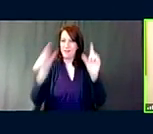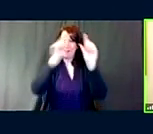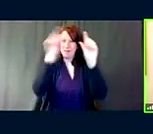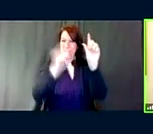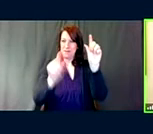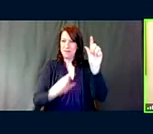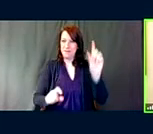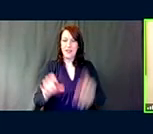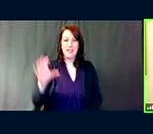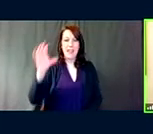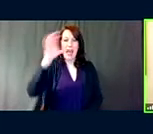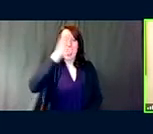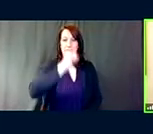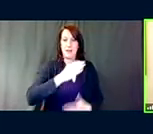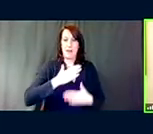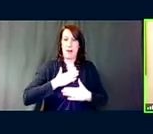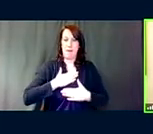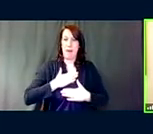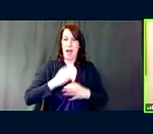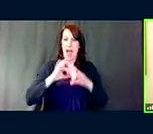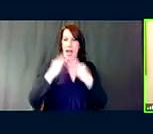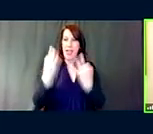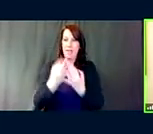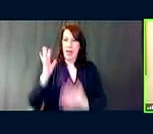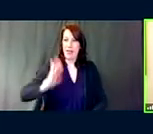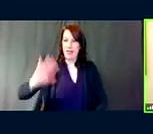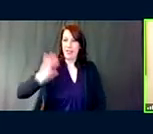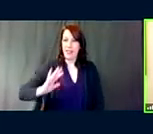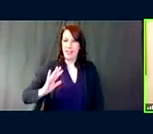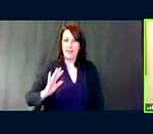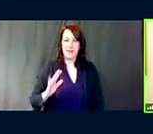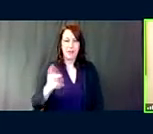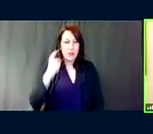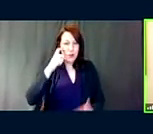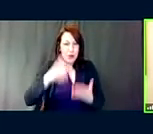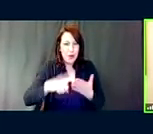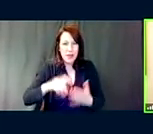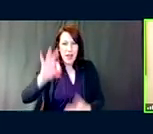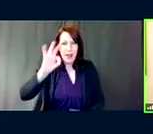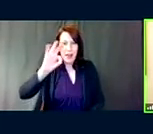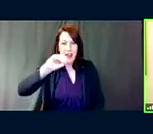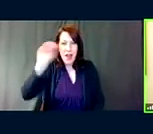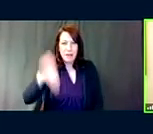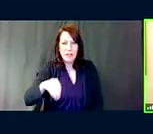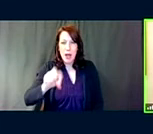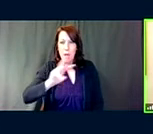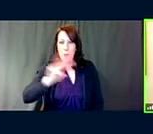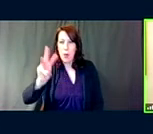THIS IS AN ESTIMATE OF ANCESTRY ALONG MY CHROMOSOMES. YOU'LL NOTICE THAT IN FACT I